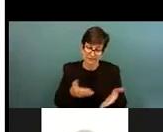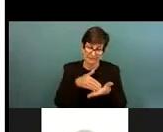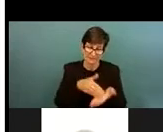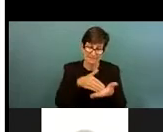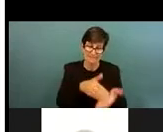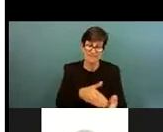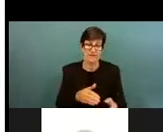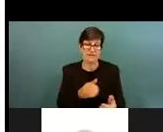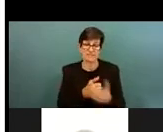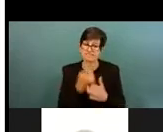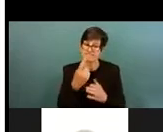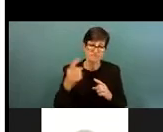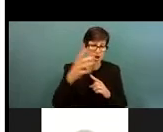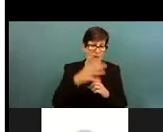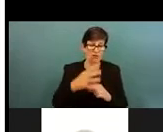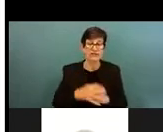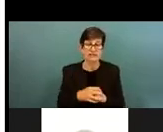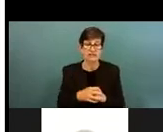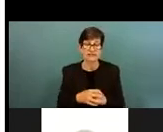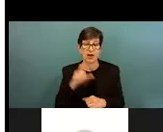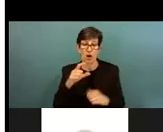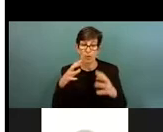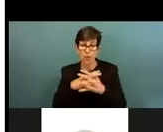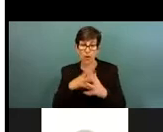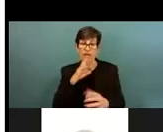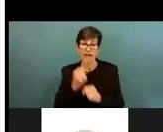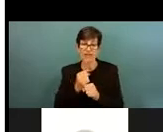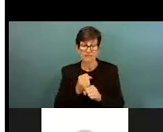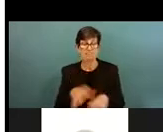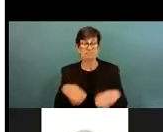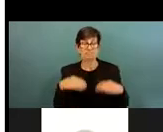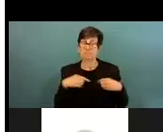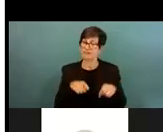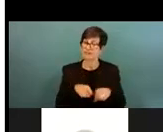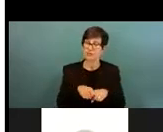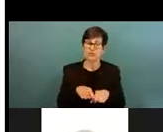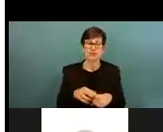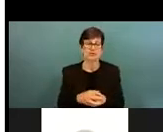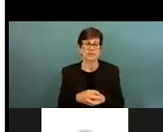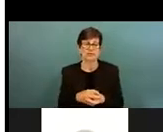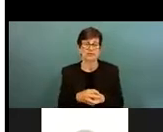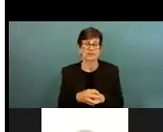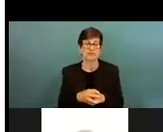been identified by the Commonwealth Government and others as part of the closing the gap